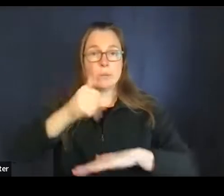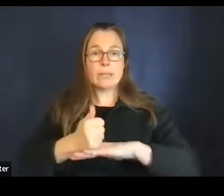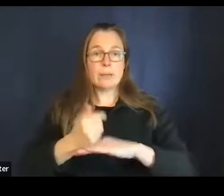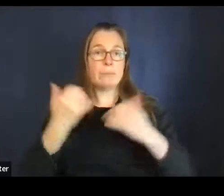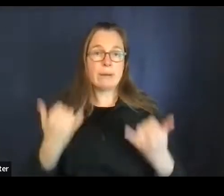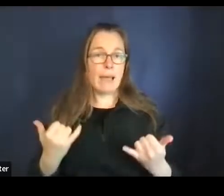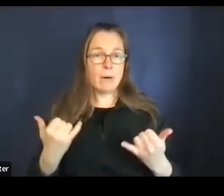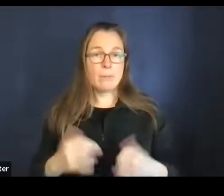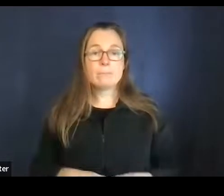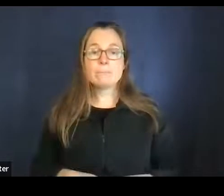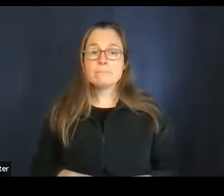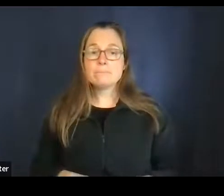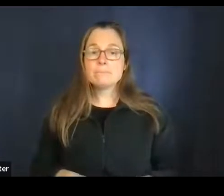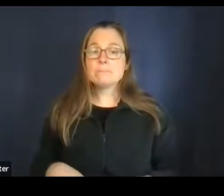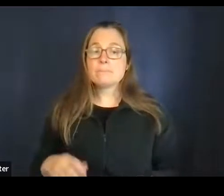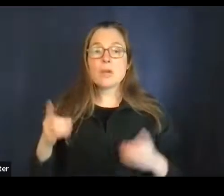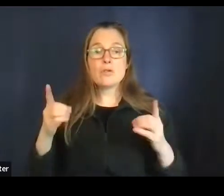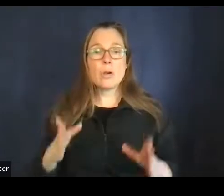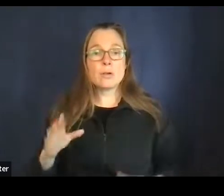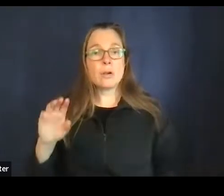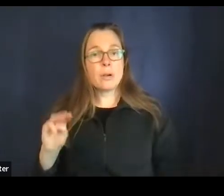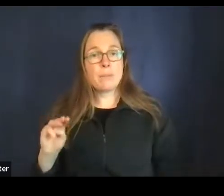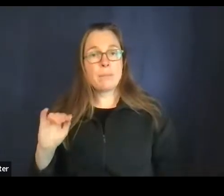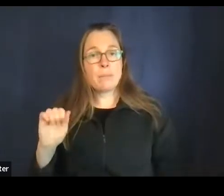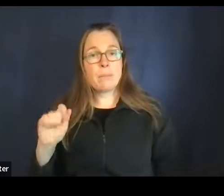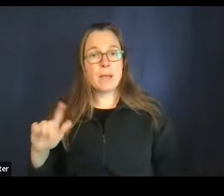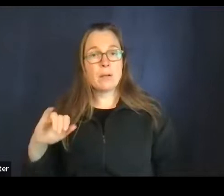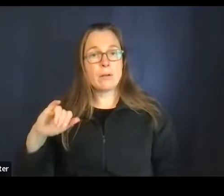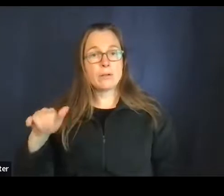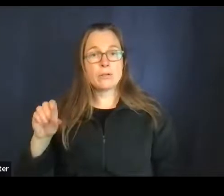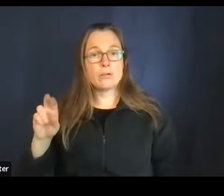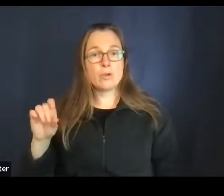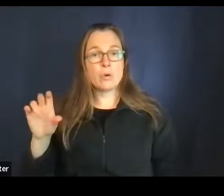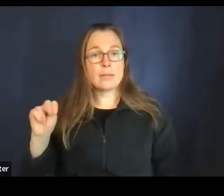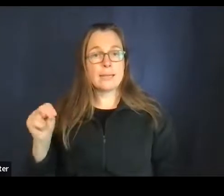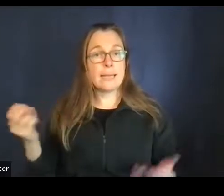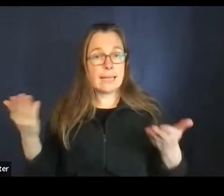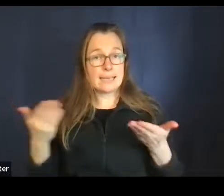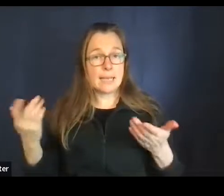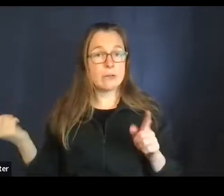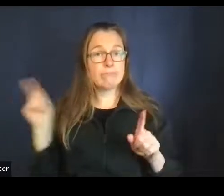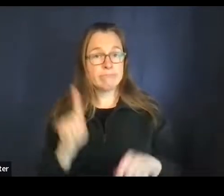I'll bring director Michael Jordan back up and we'll all be here to answer questions. Thank you.